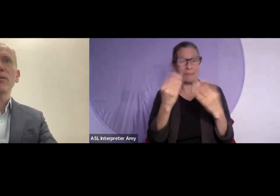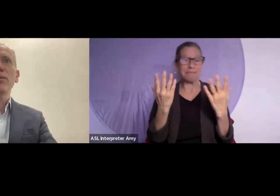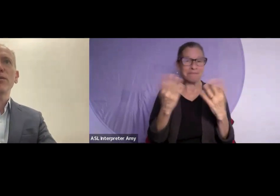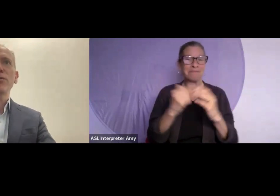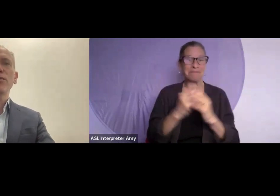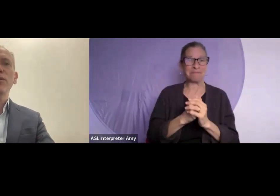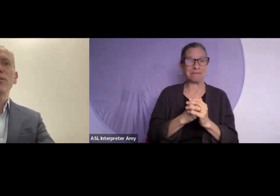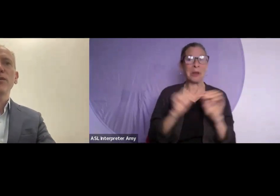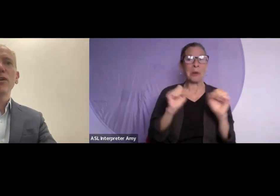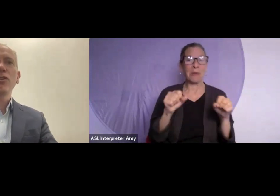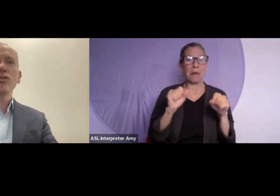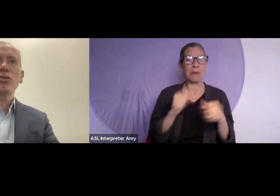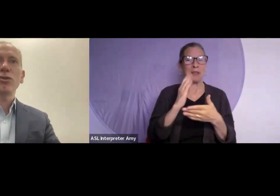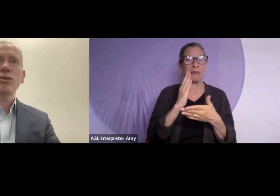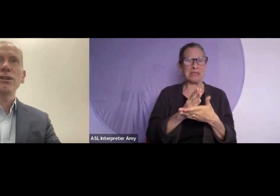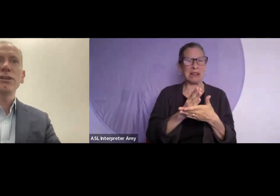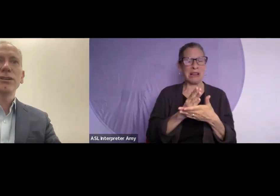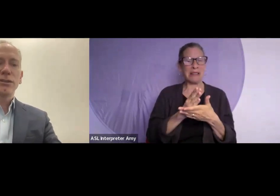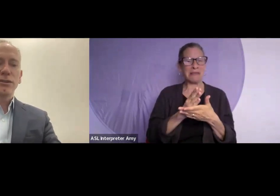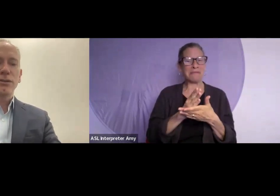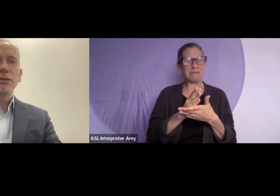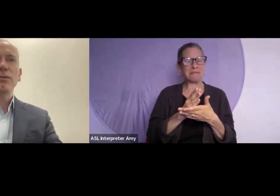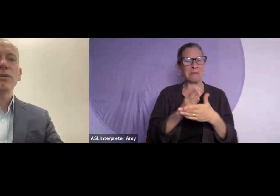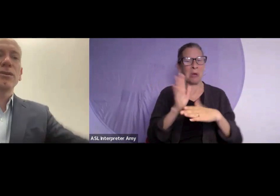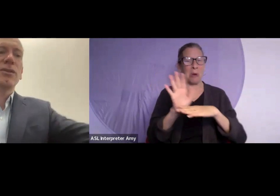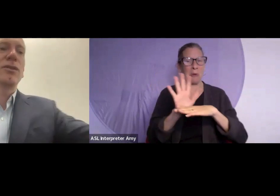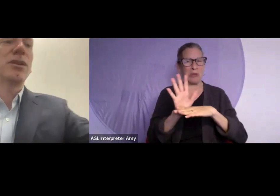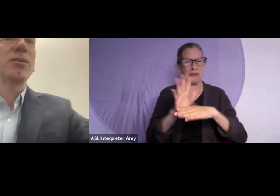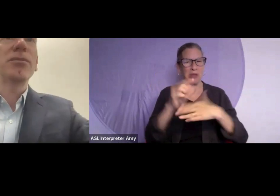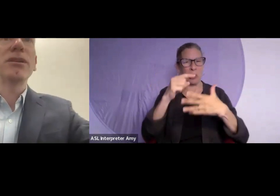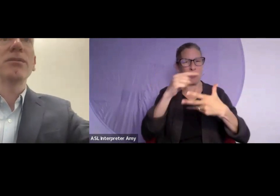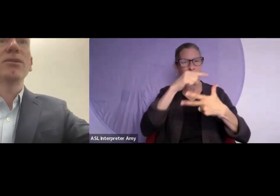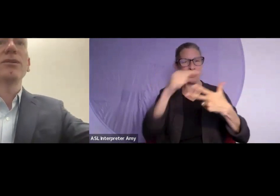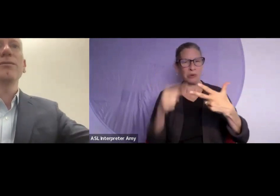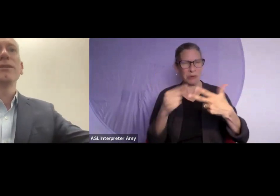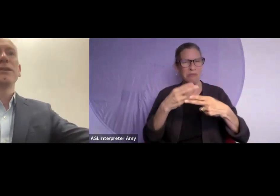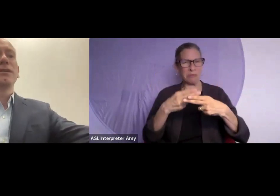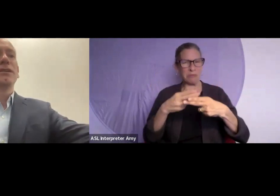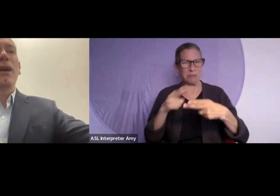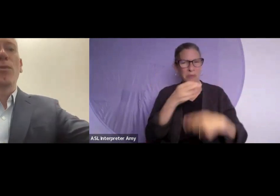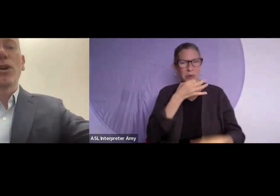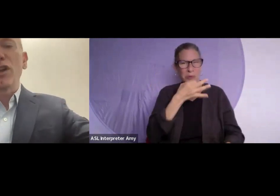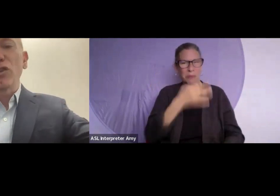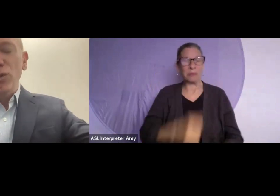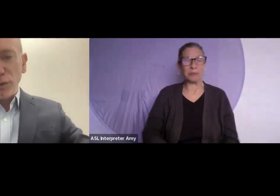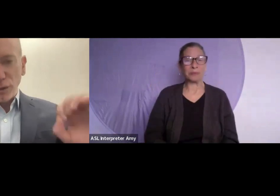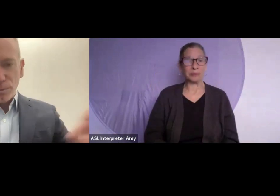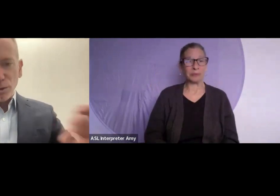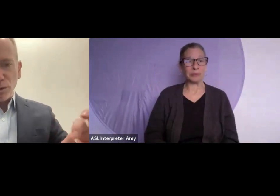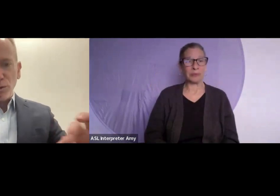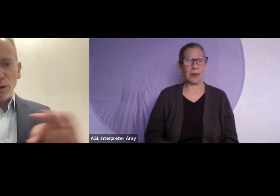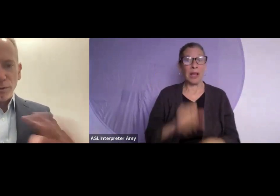be done with these three films shortly, what's going on with my computer? I'm working on two different computers for all of